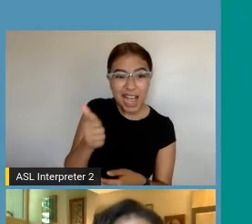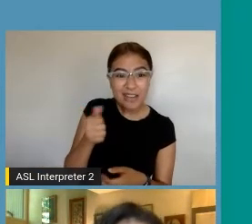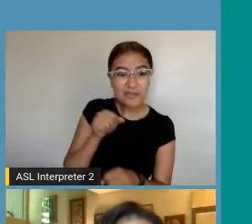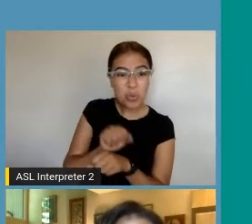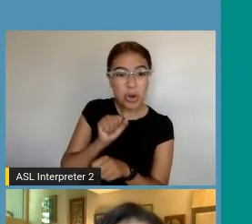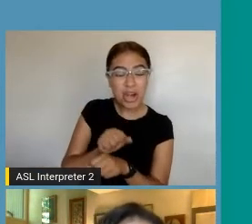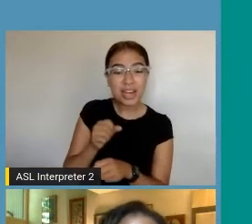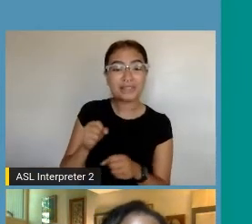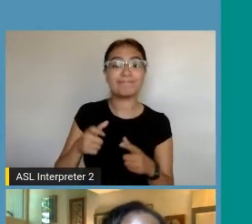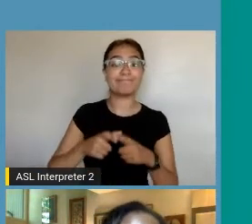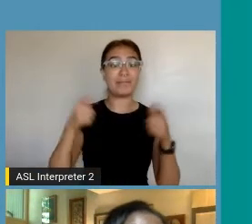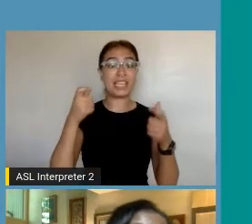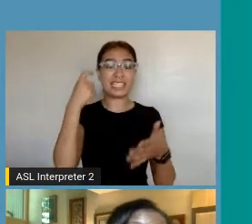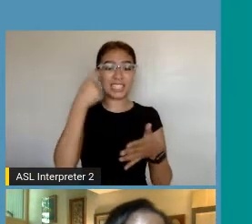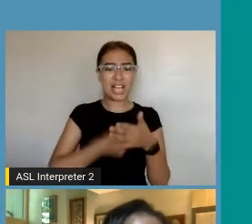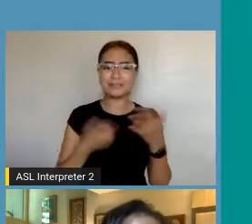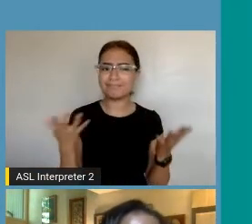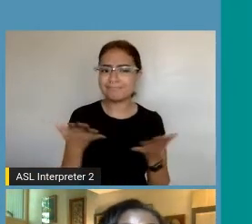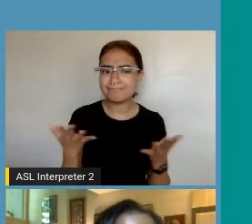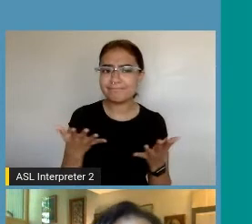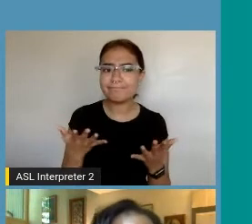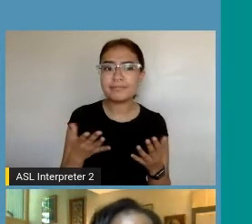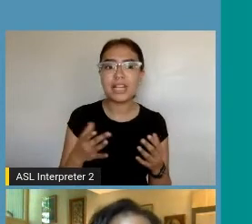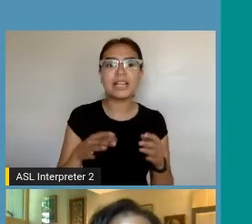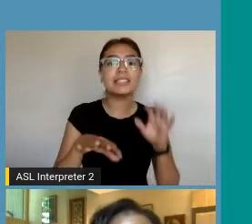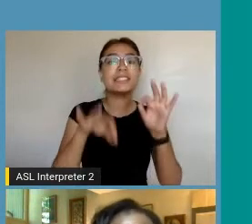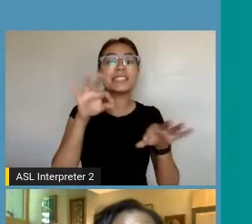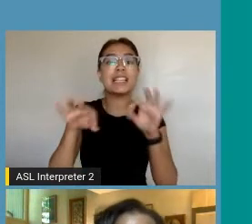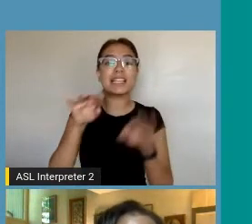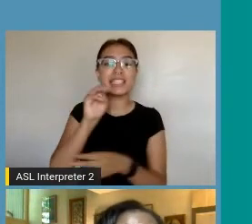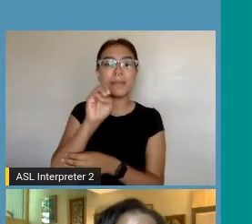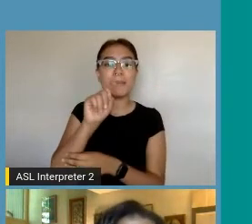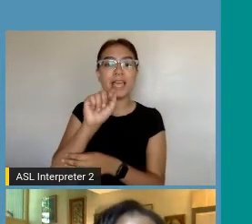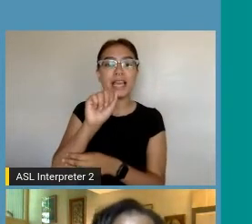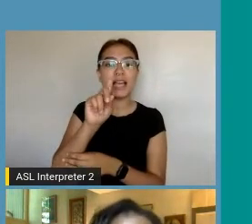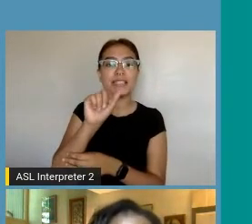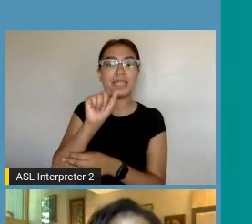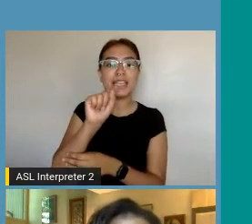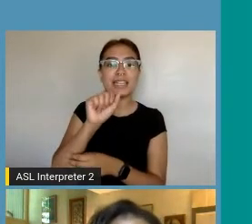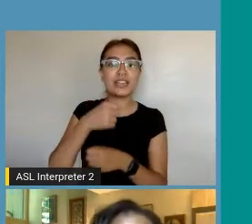with digitization are selection, metadata coloration and general maintenance over time.